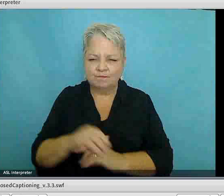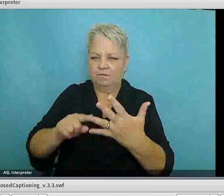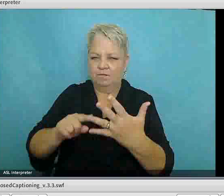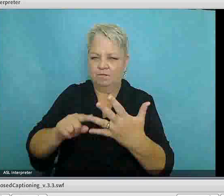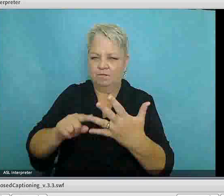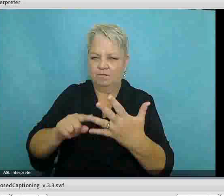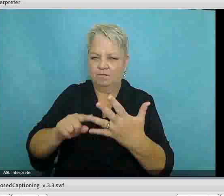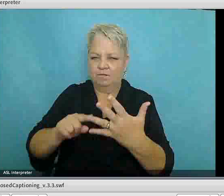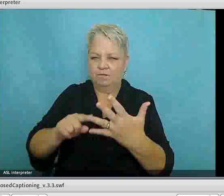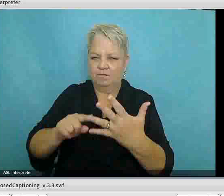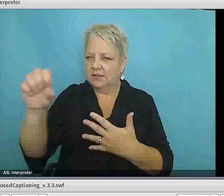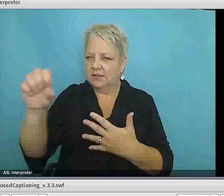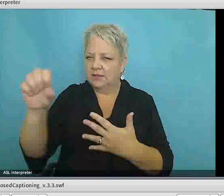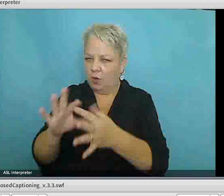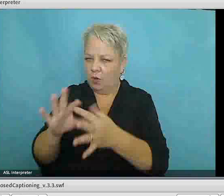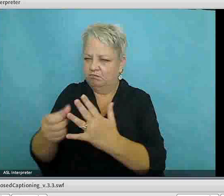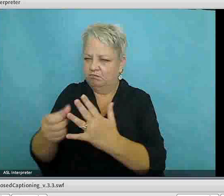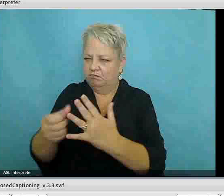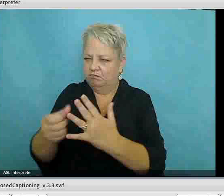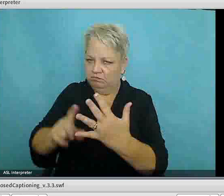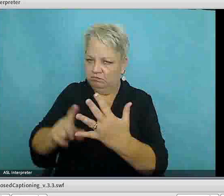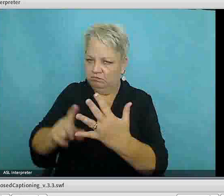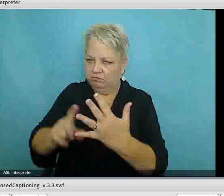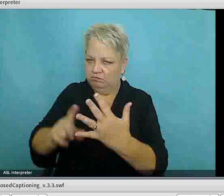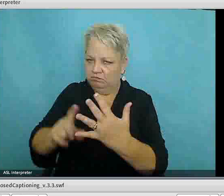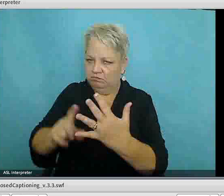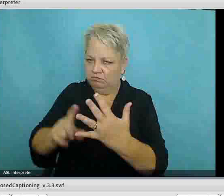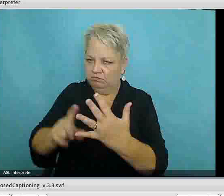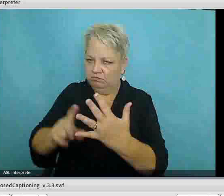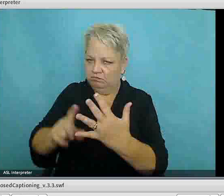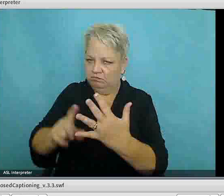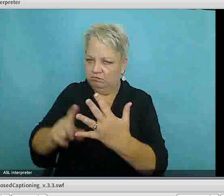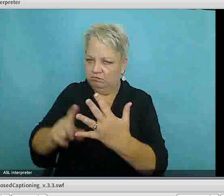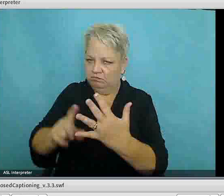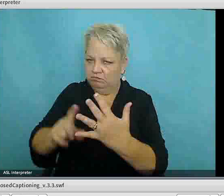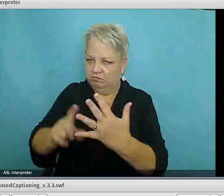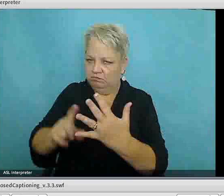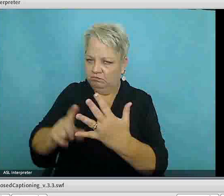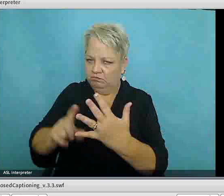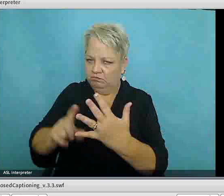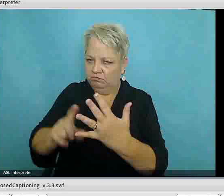If an enrollee has long-term services and supports needs; that is, they use durable